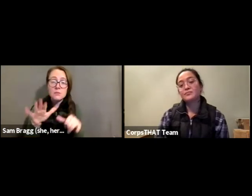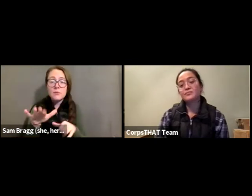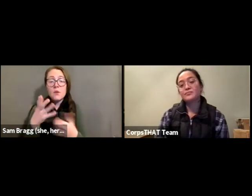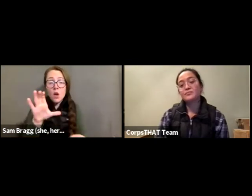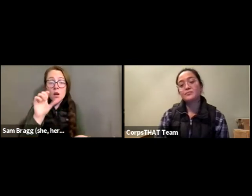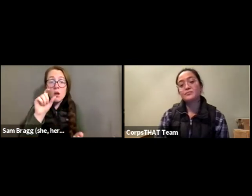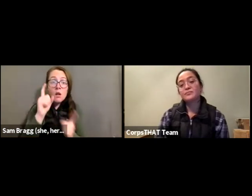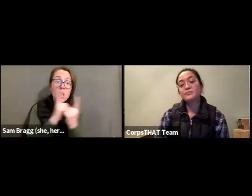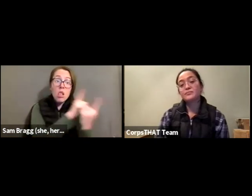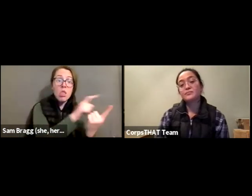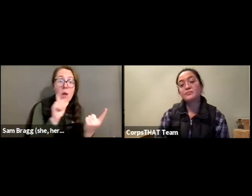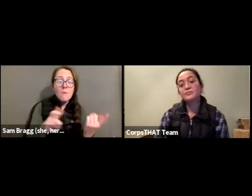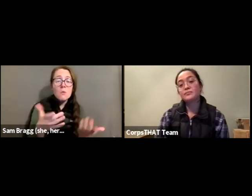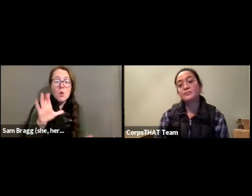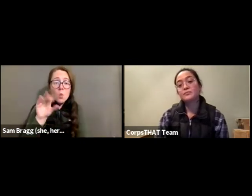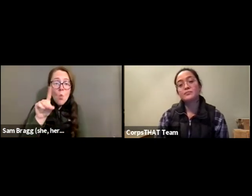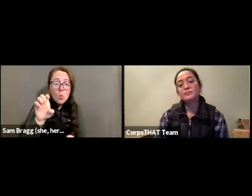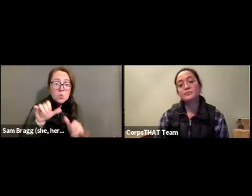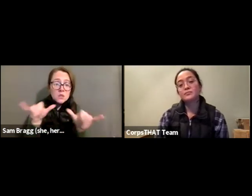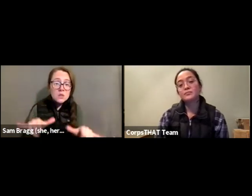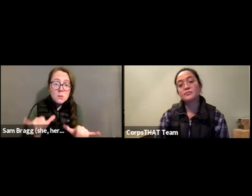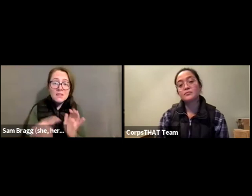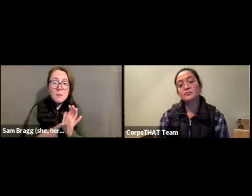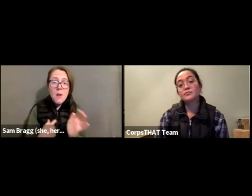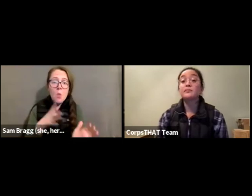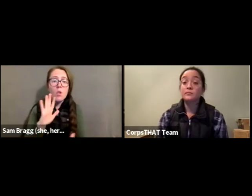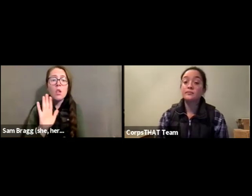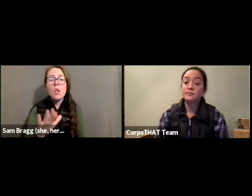and you need a communication system that's comfortable like that if you have a code